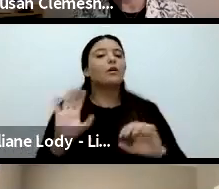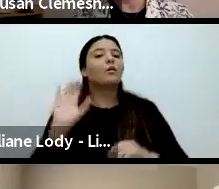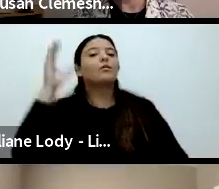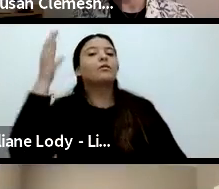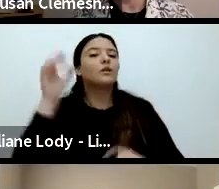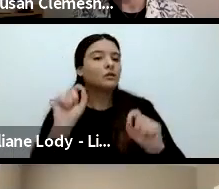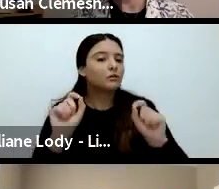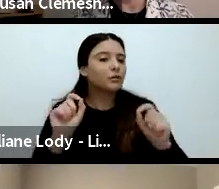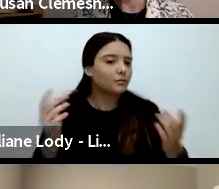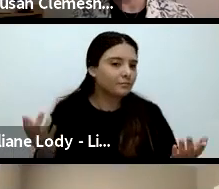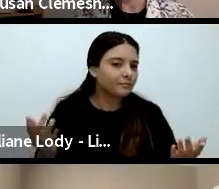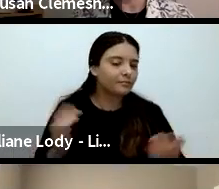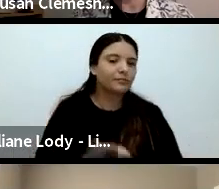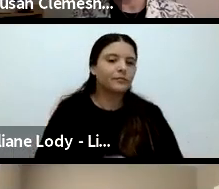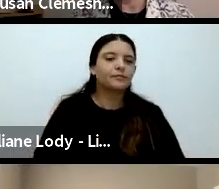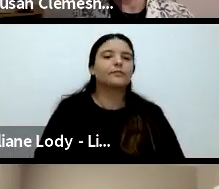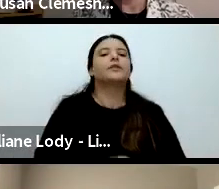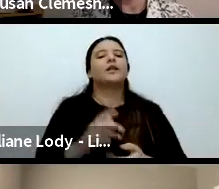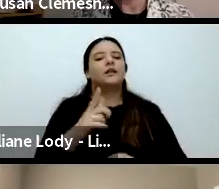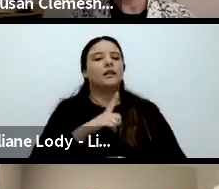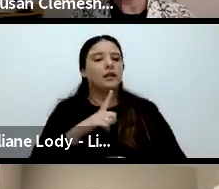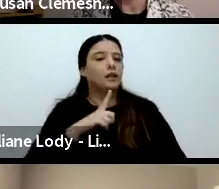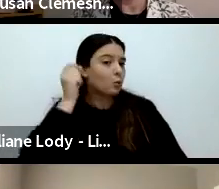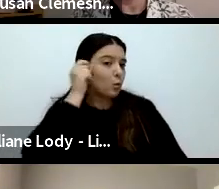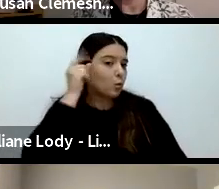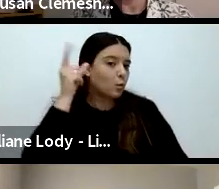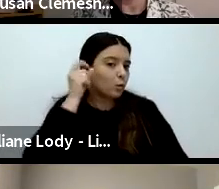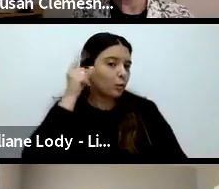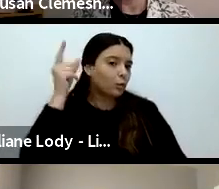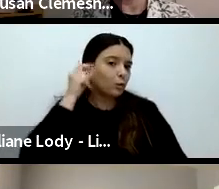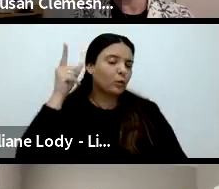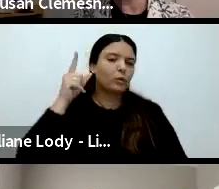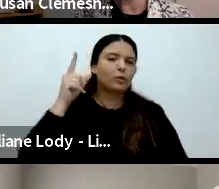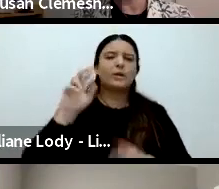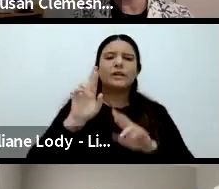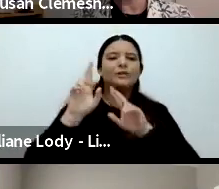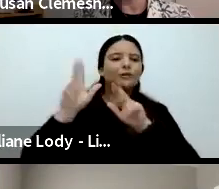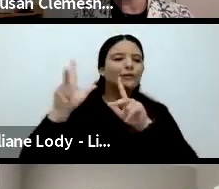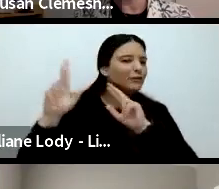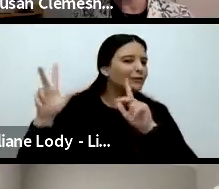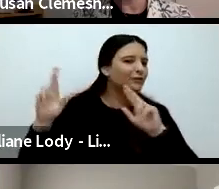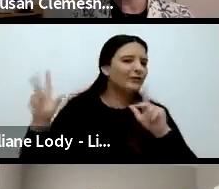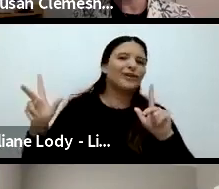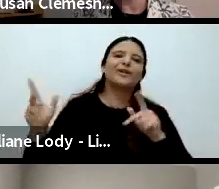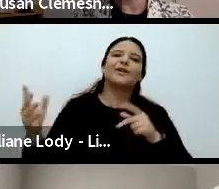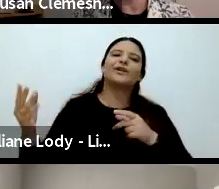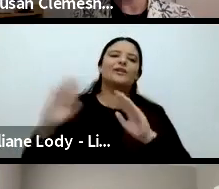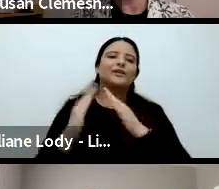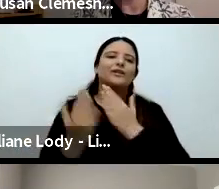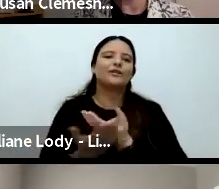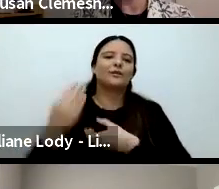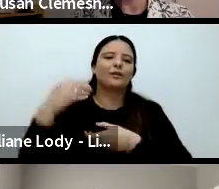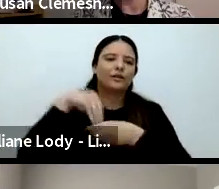it's. s the it's the front s the it's the fundamentally different cultures of schools different cultures of schools, broadly speaking, and broadly speaking, and colleges have